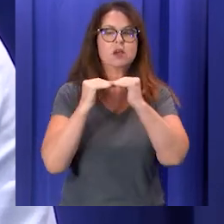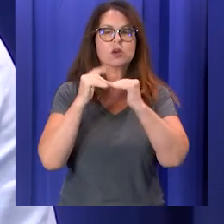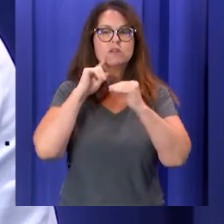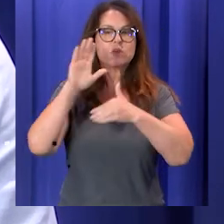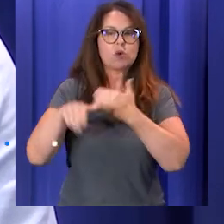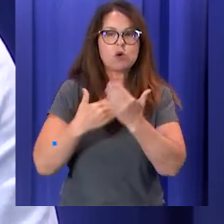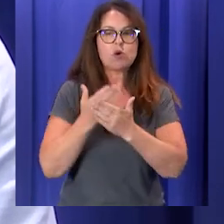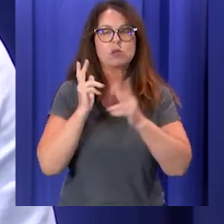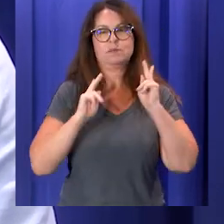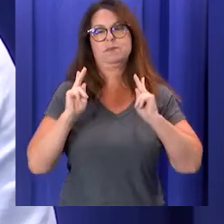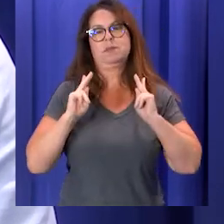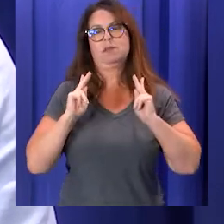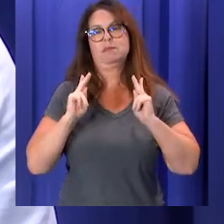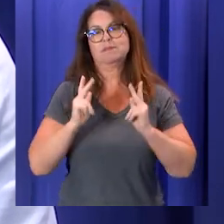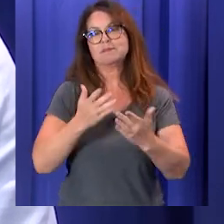Thank you.